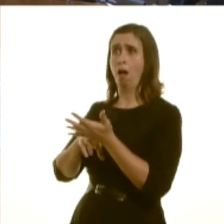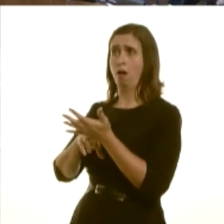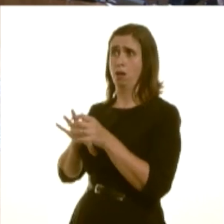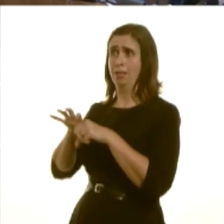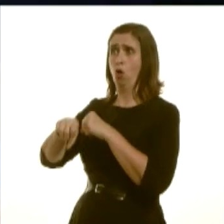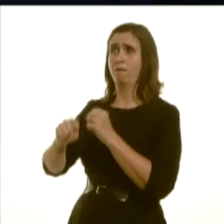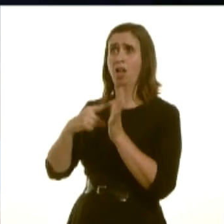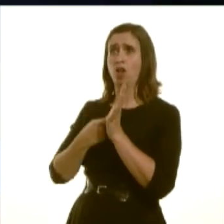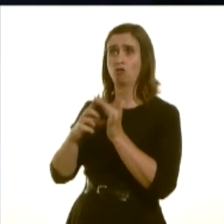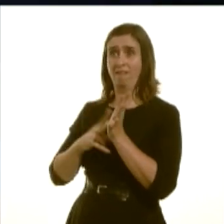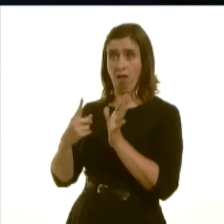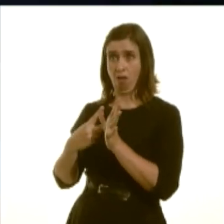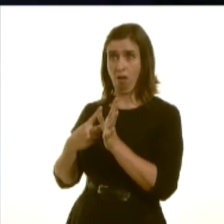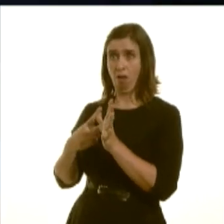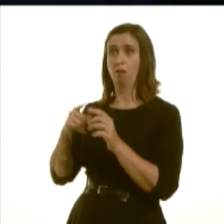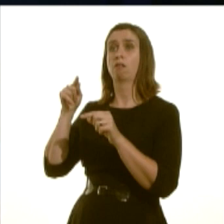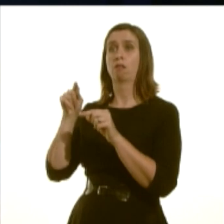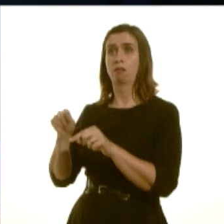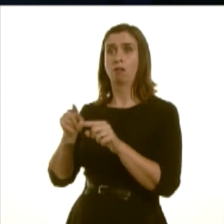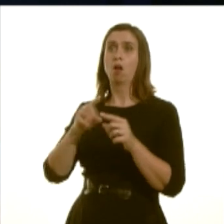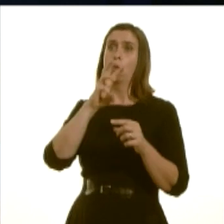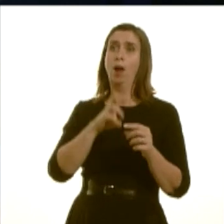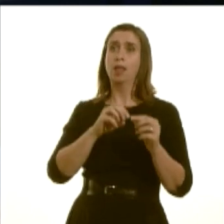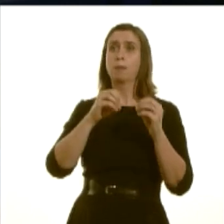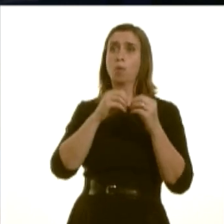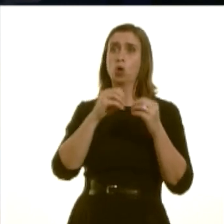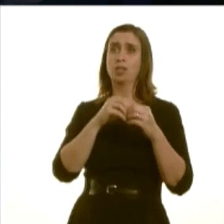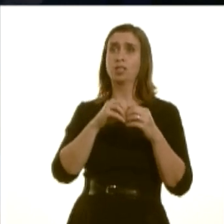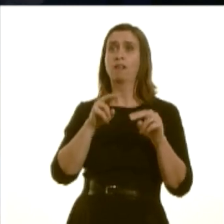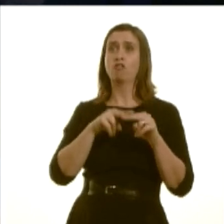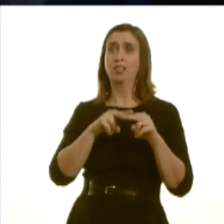it paid a fee to take over the Wales and borders rail franchise, as I understand it, to both